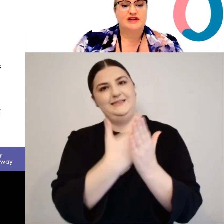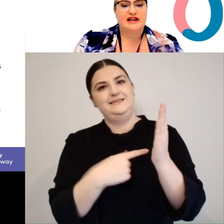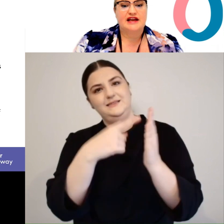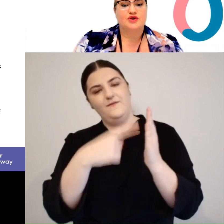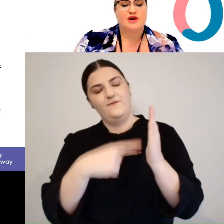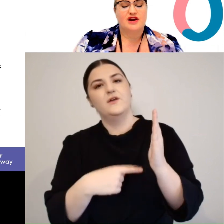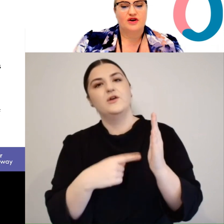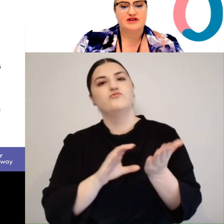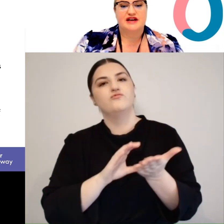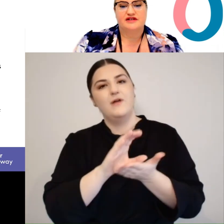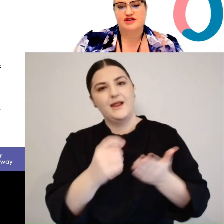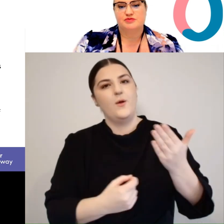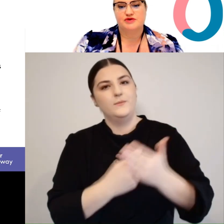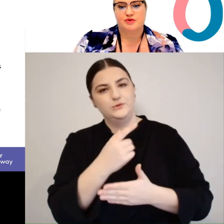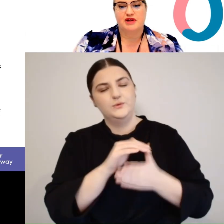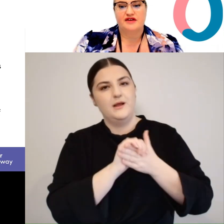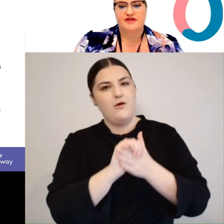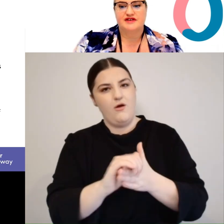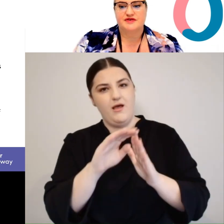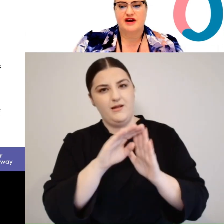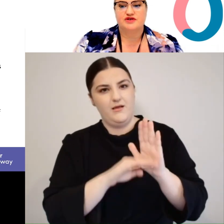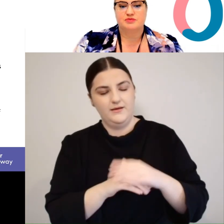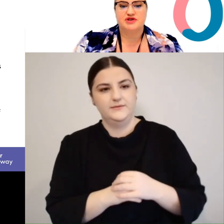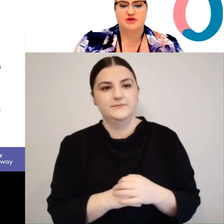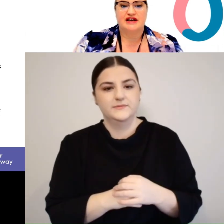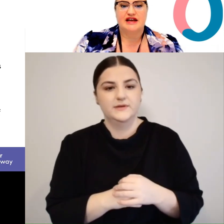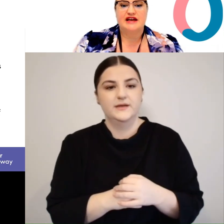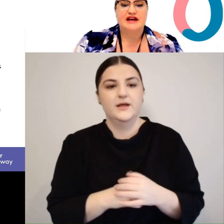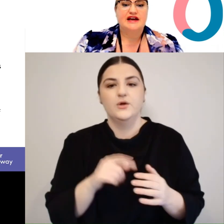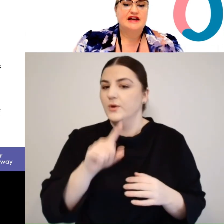Importantly, you are not eligible to apply for this Grant Opportunity